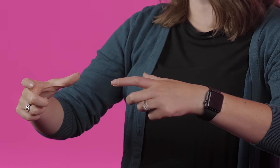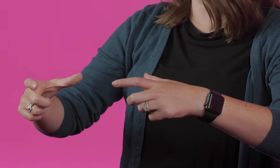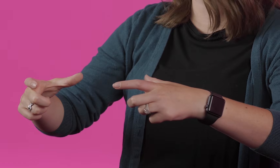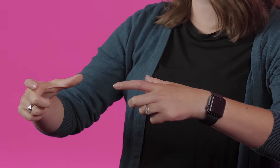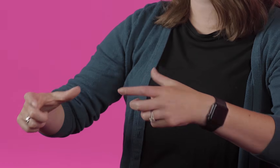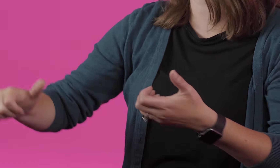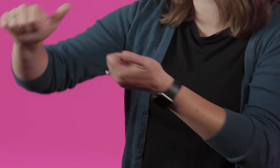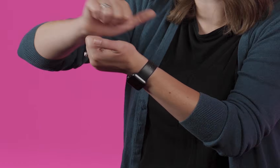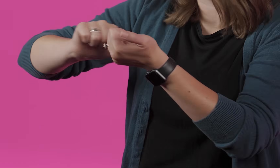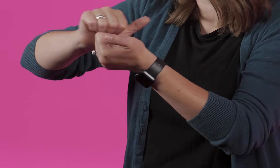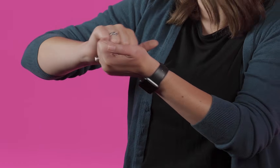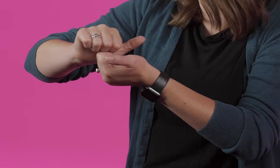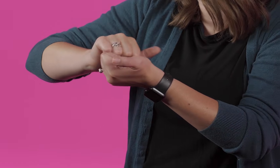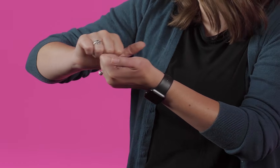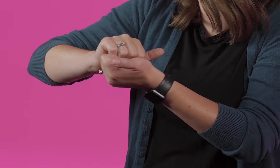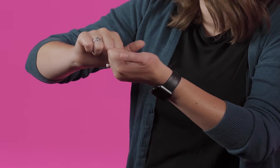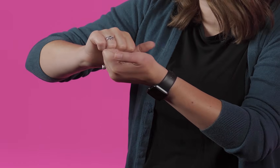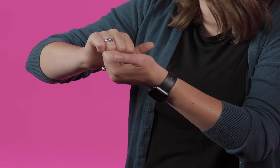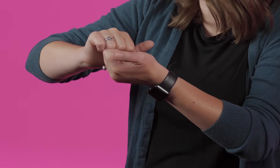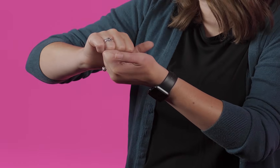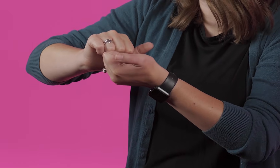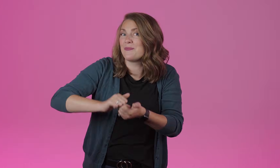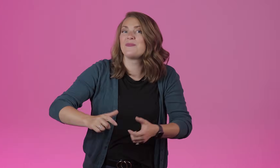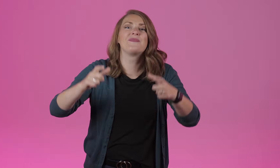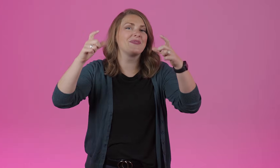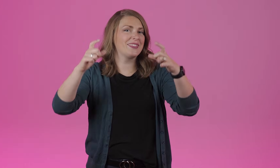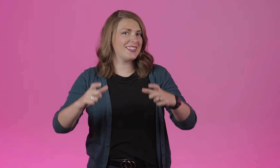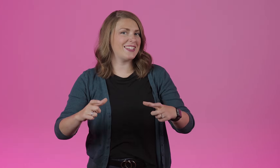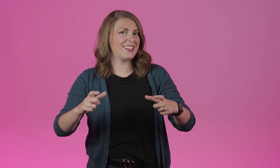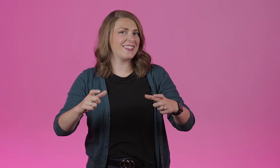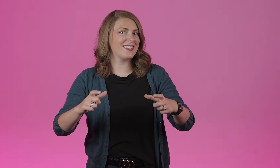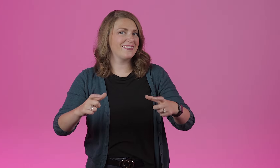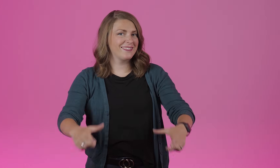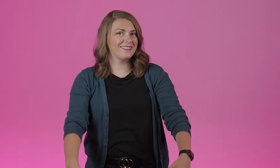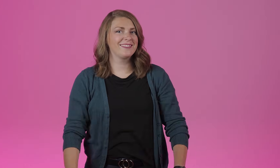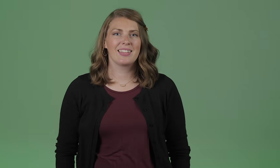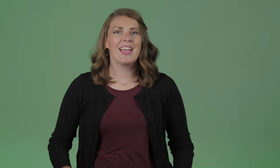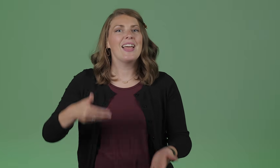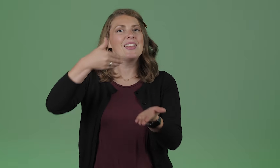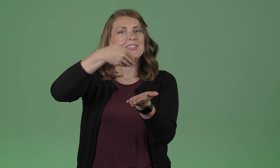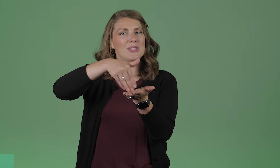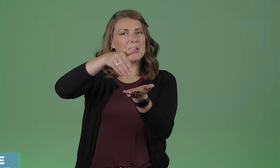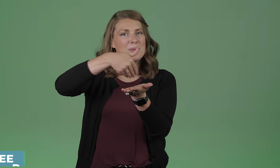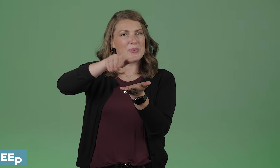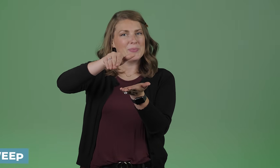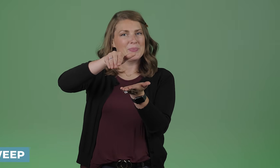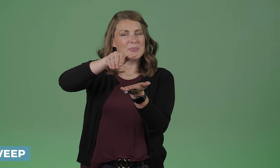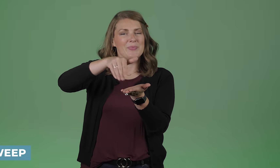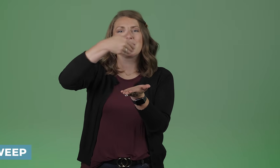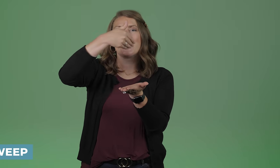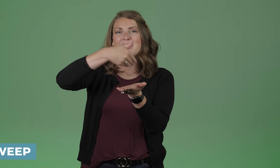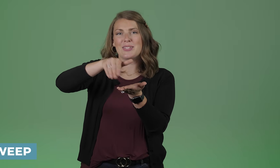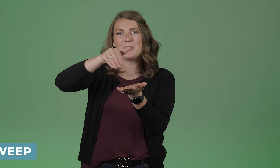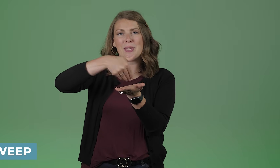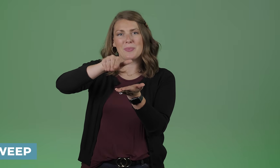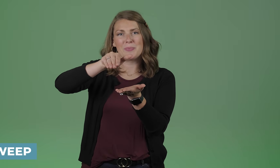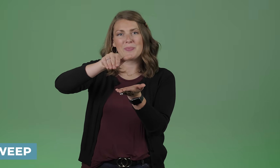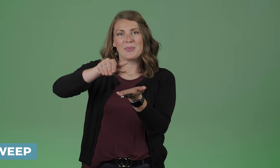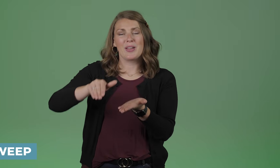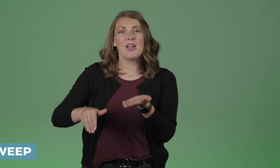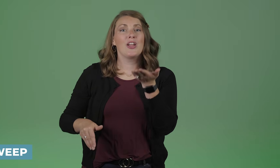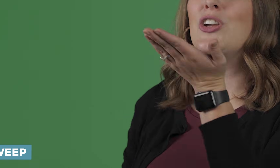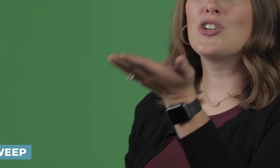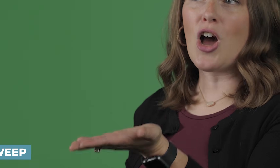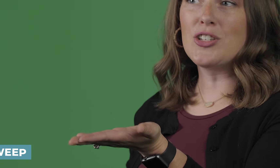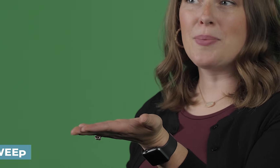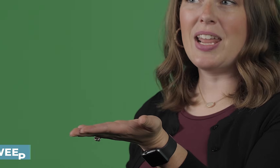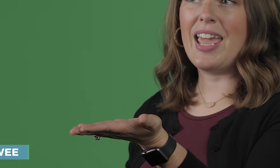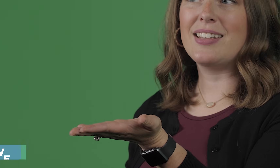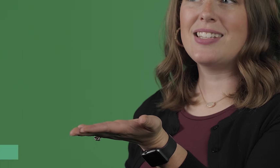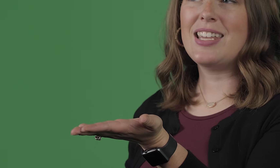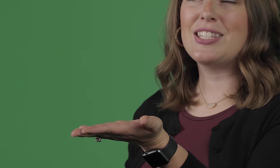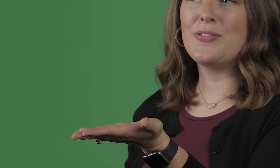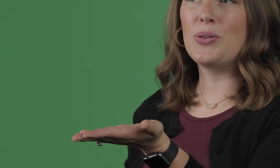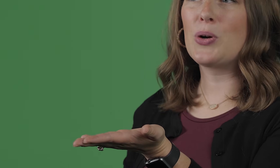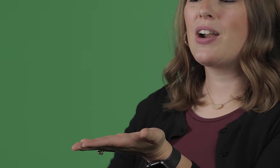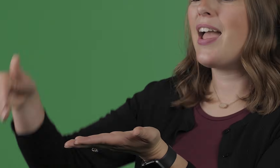context of maybe cleaning them or something 'dishes.' 'Sweep, sweep,' your non-dominant hand is the floor